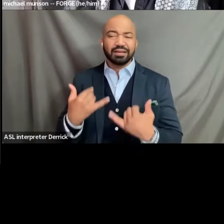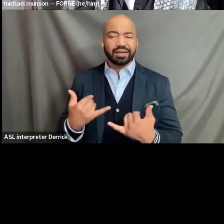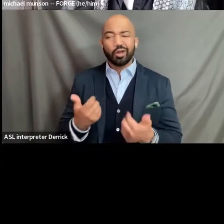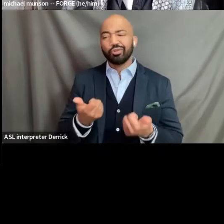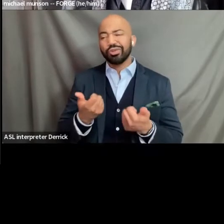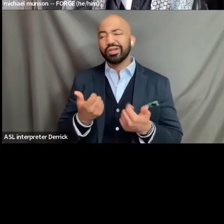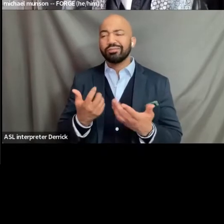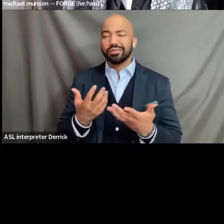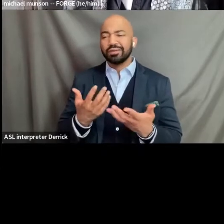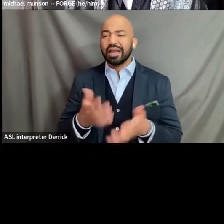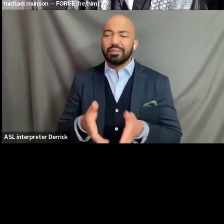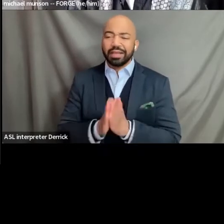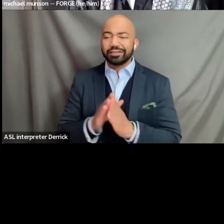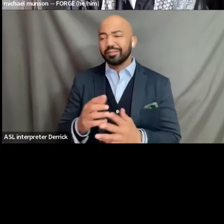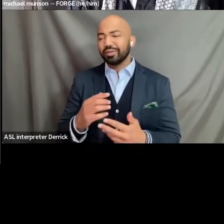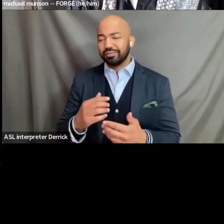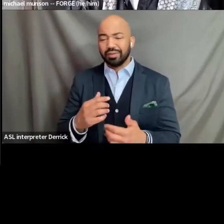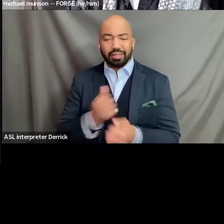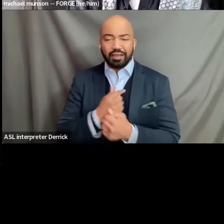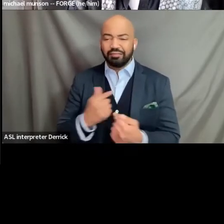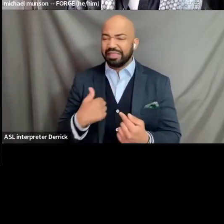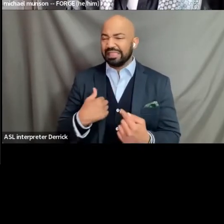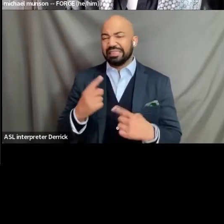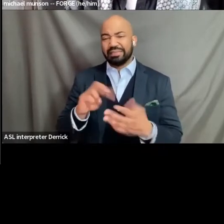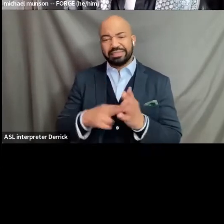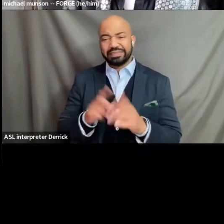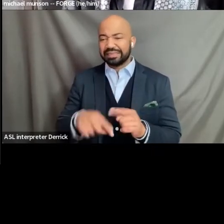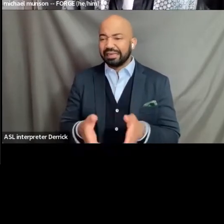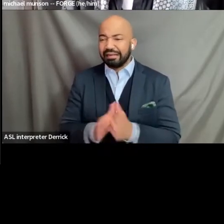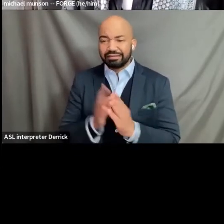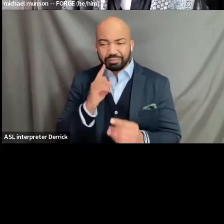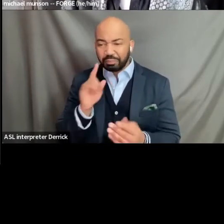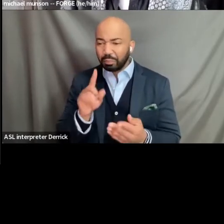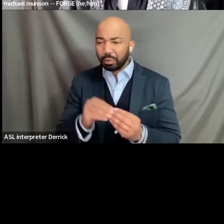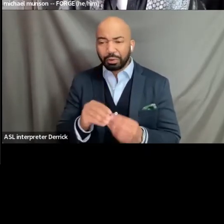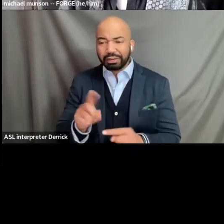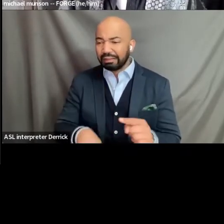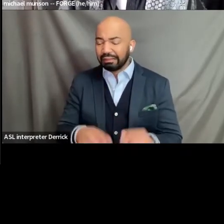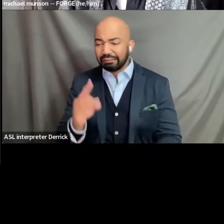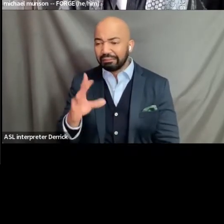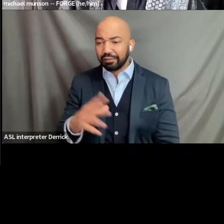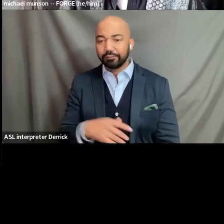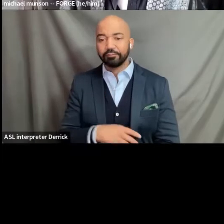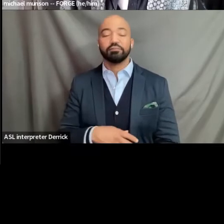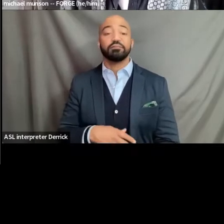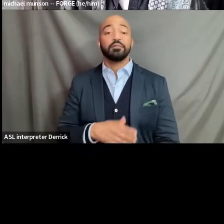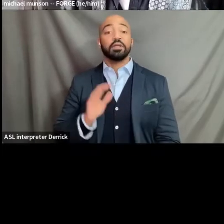so I can't ask for more. We know that sex education is not super great in our country